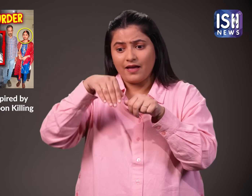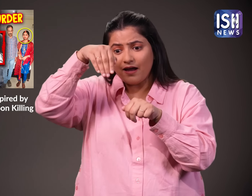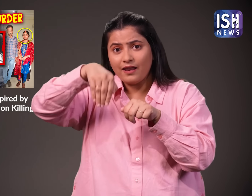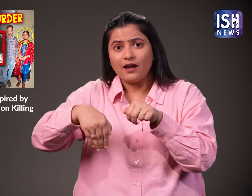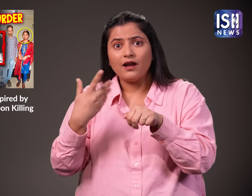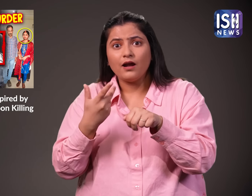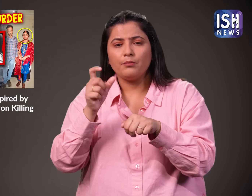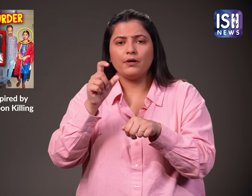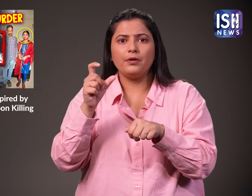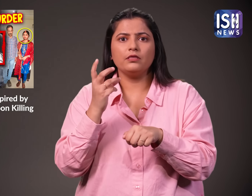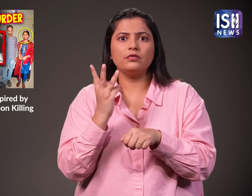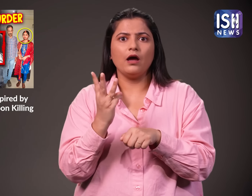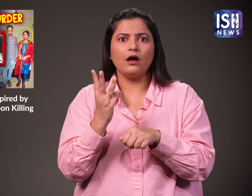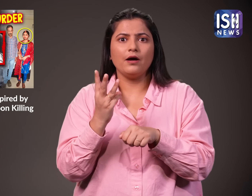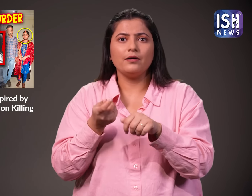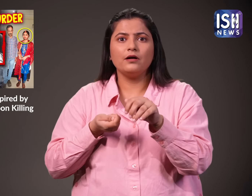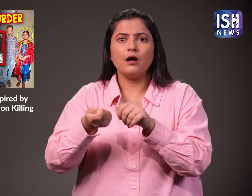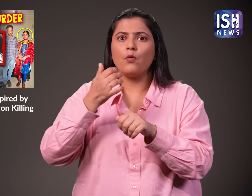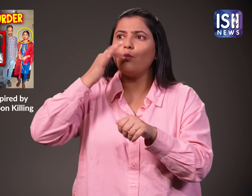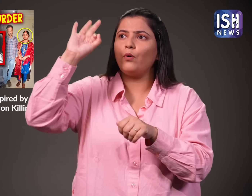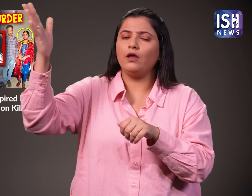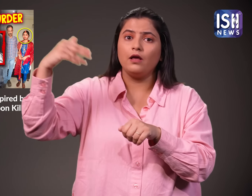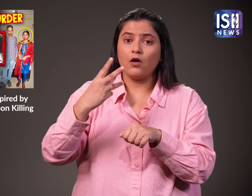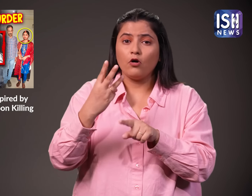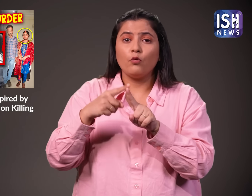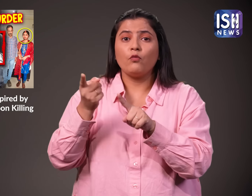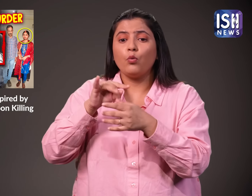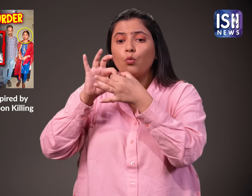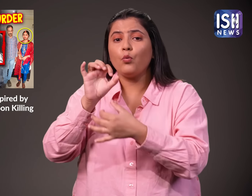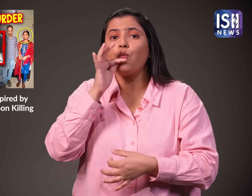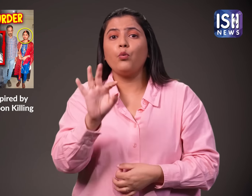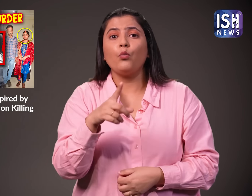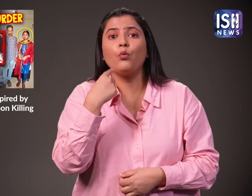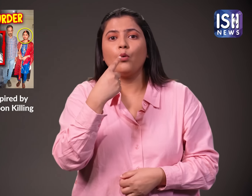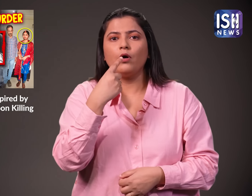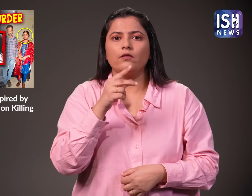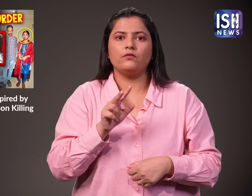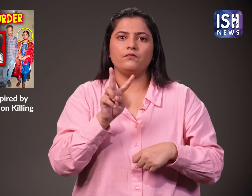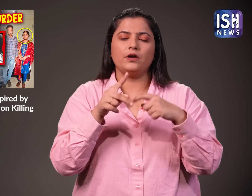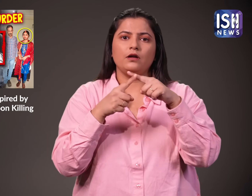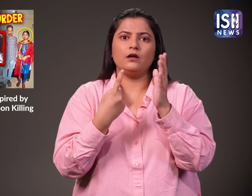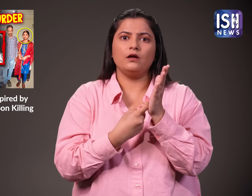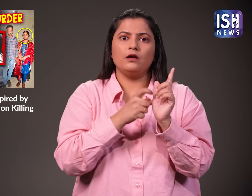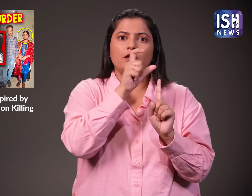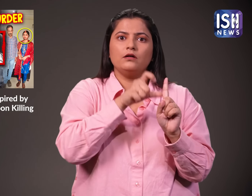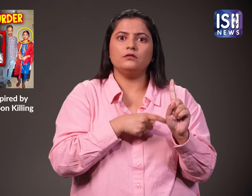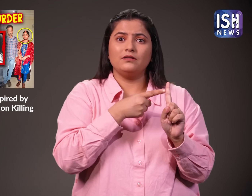Three contract killers that were hired by V. Tirumala Rao, were also in the car.